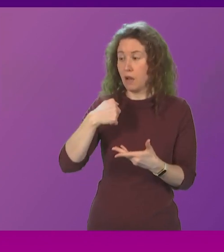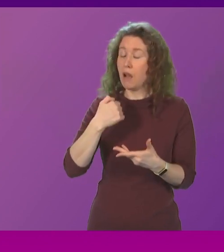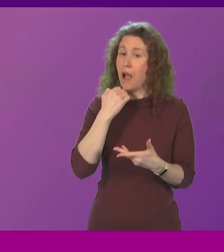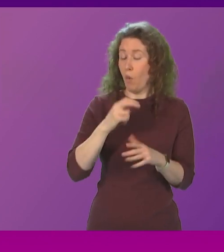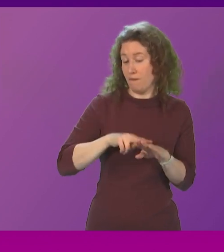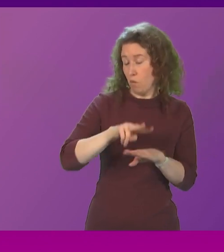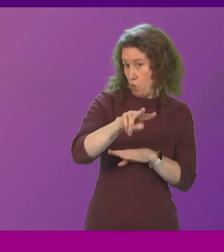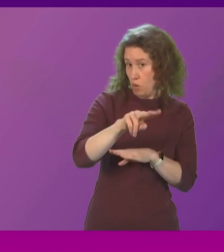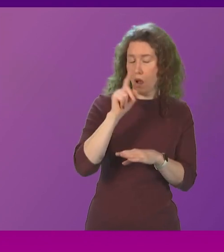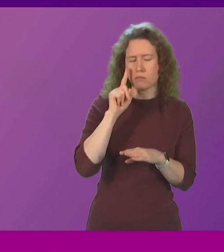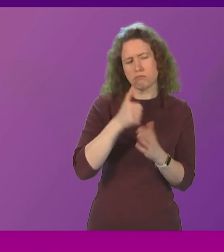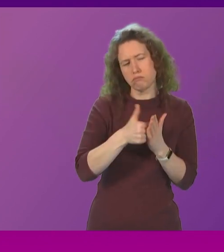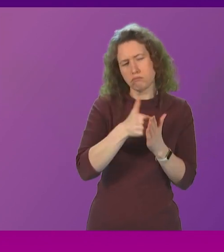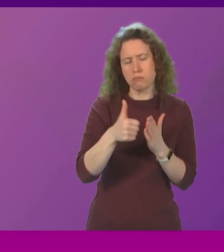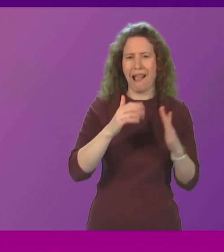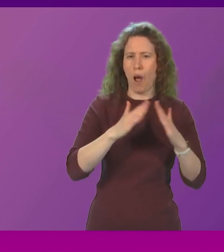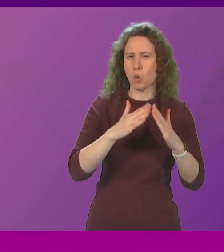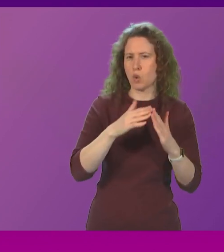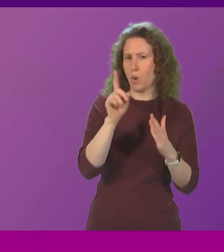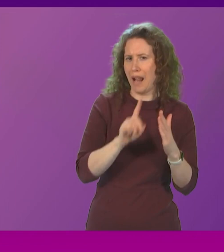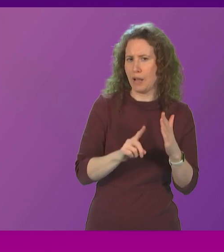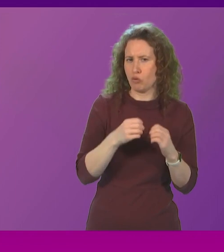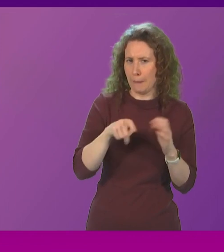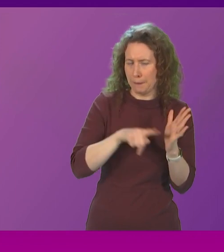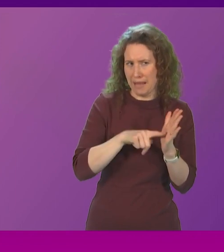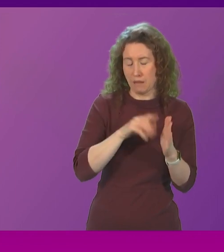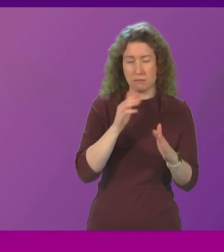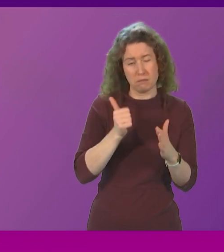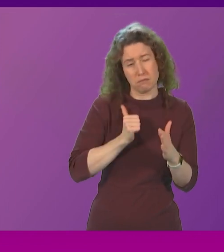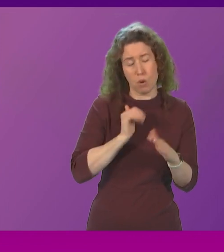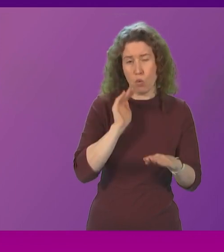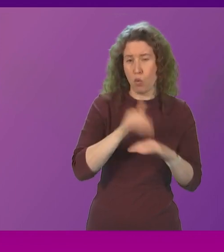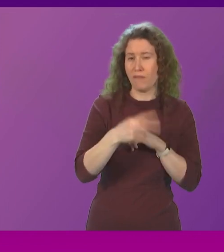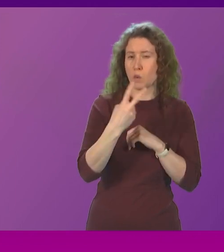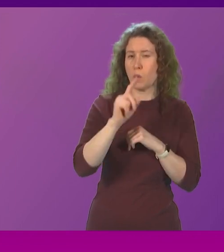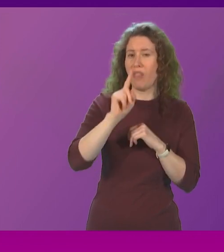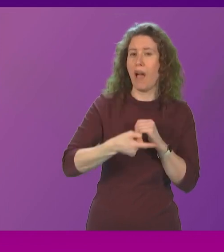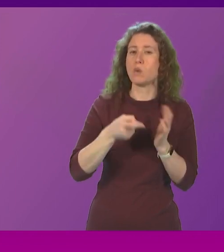a typical household’s energy bills are expected to remain in excess of £2,000 until at least